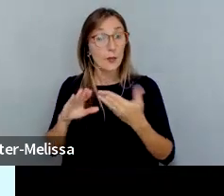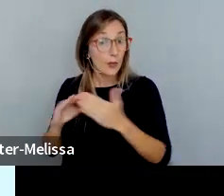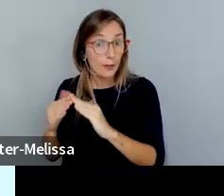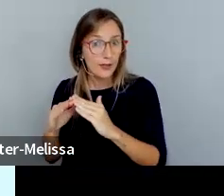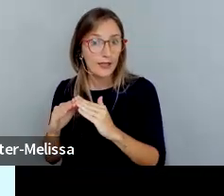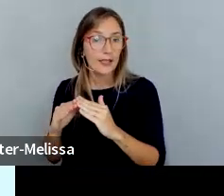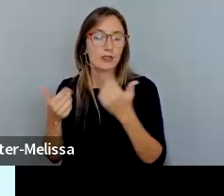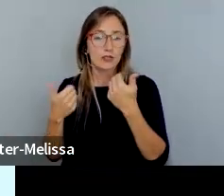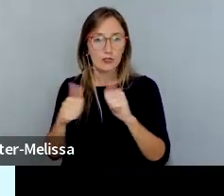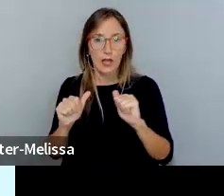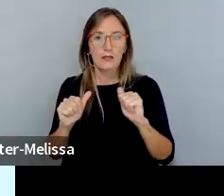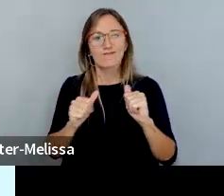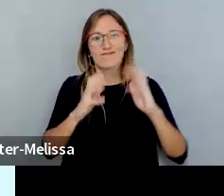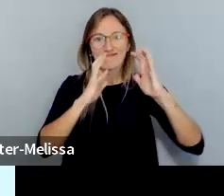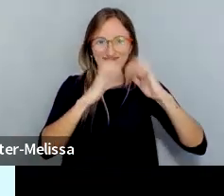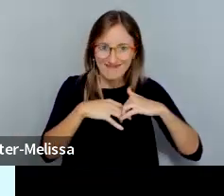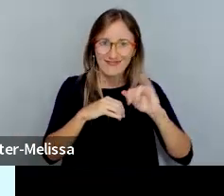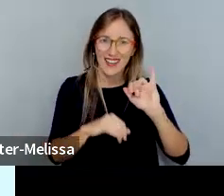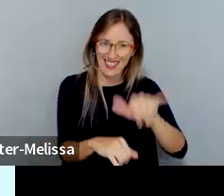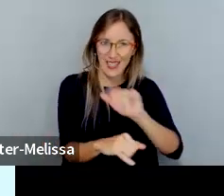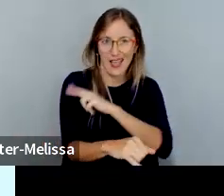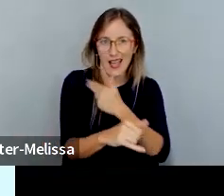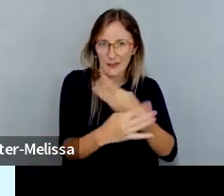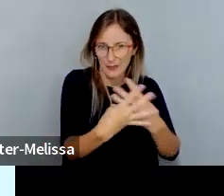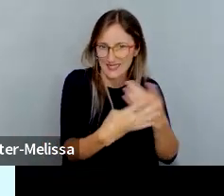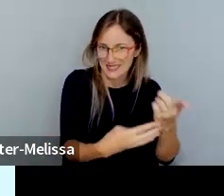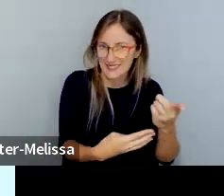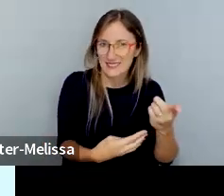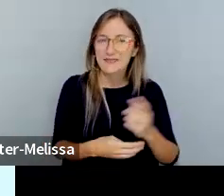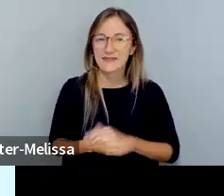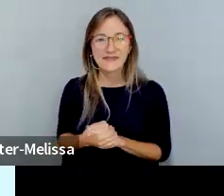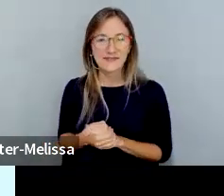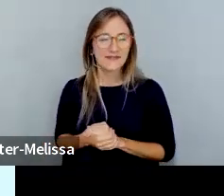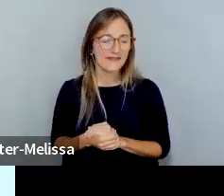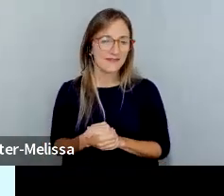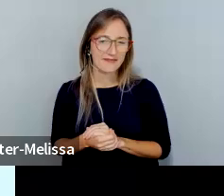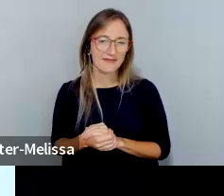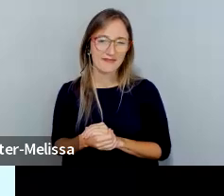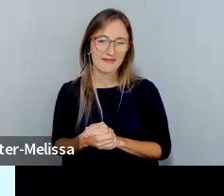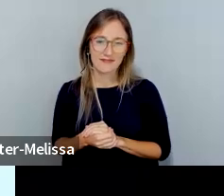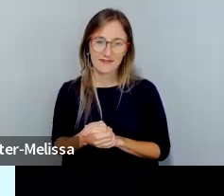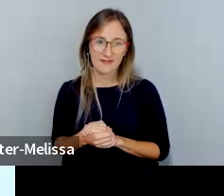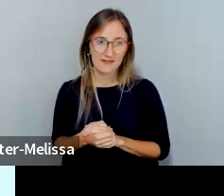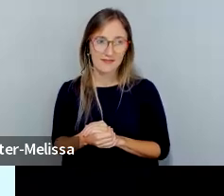Willowbrook and into the community and support of settings in the